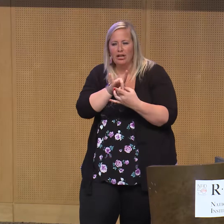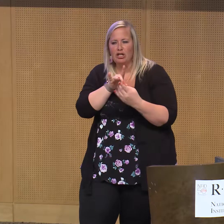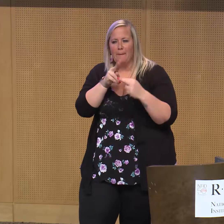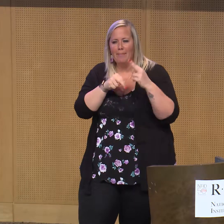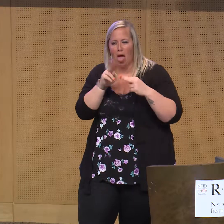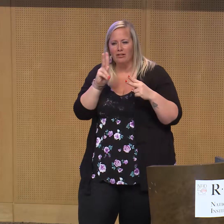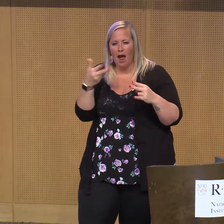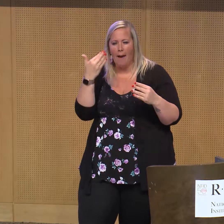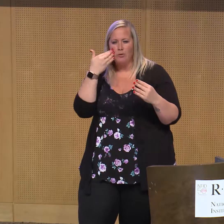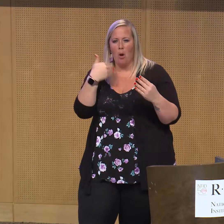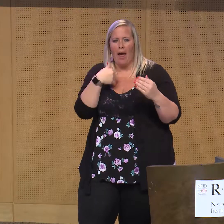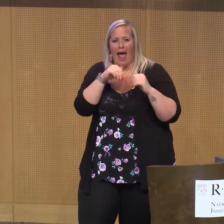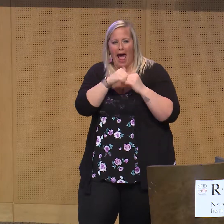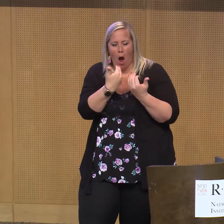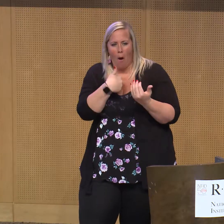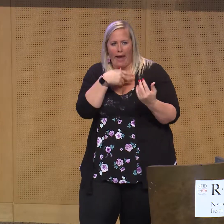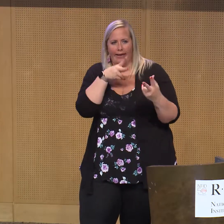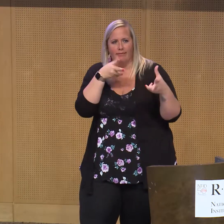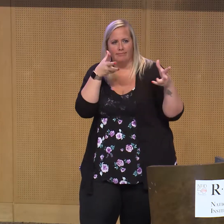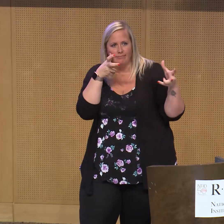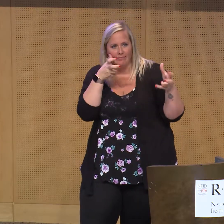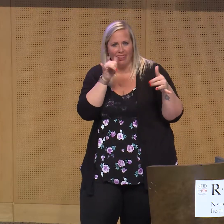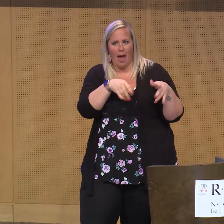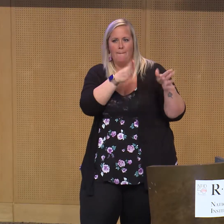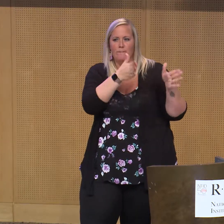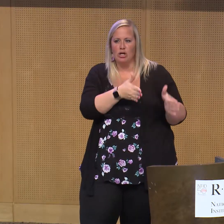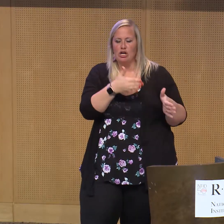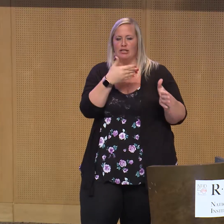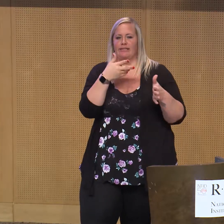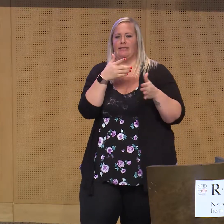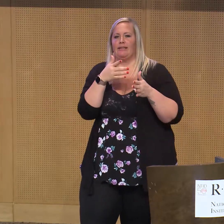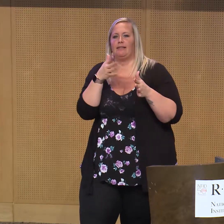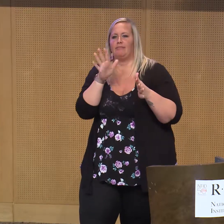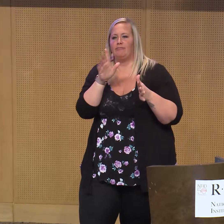because I was able to build very close relationships with people in the agency.